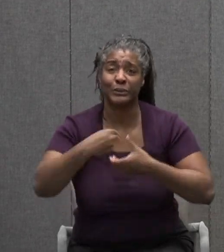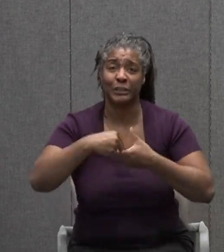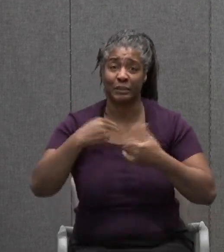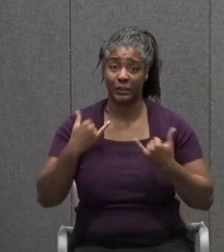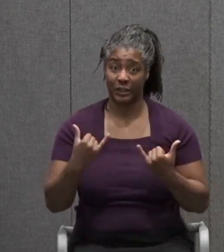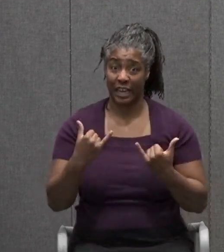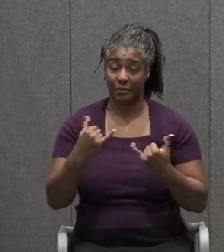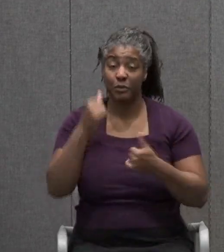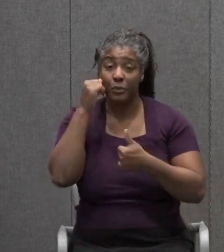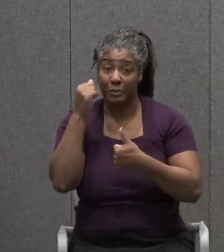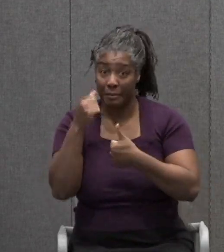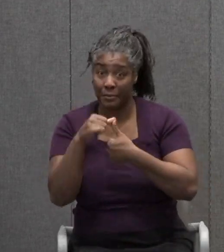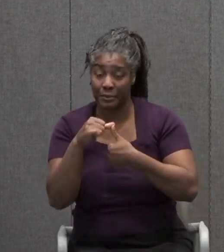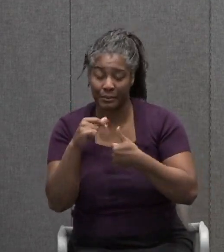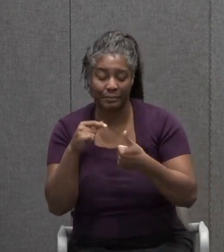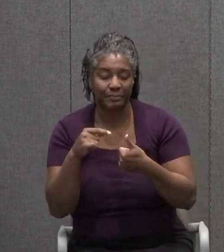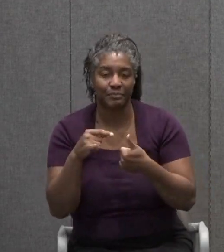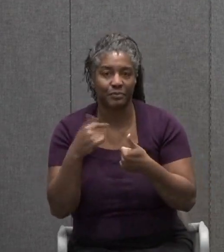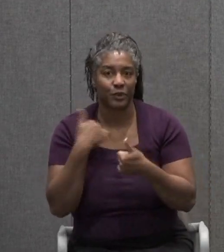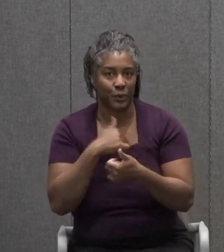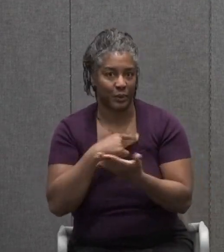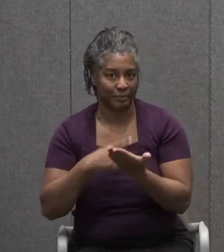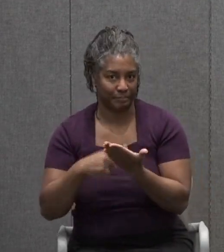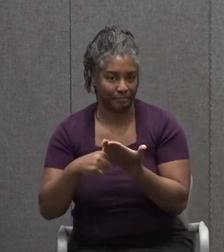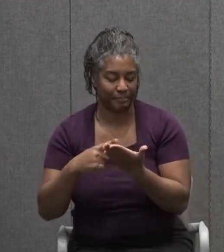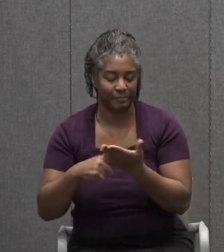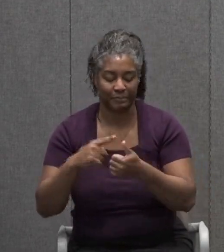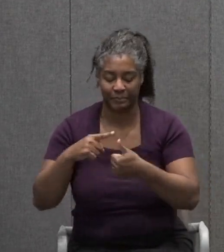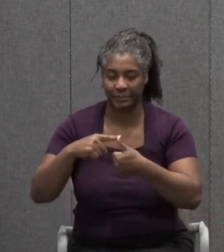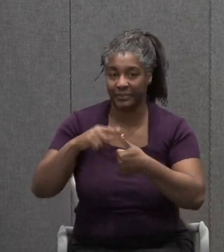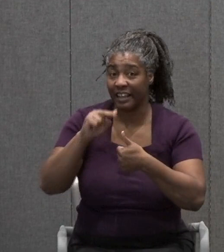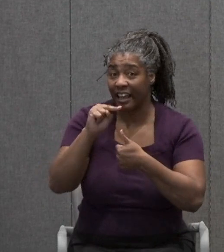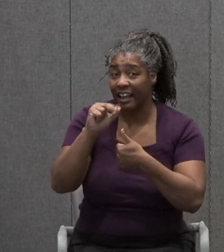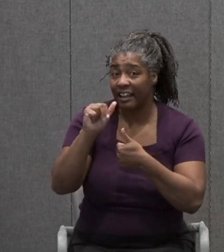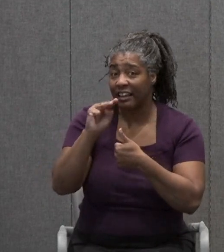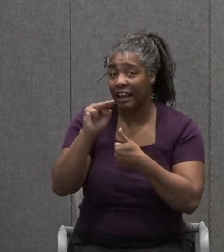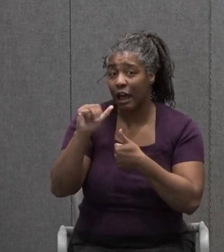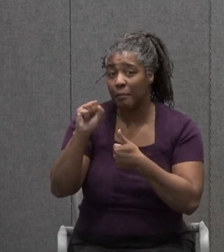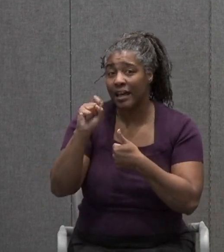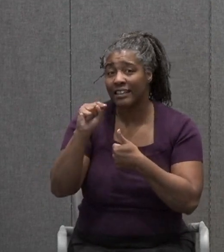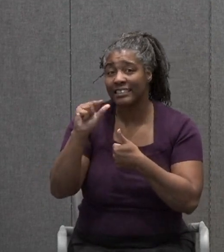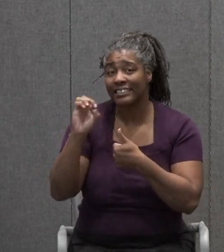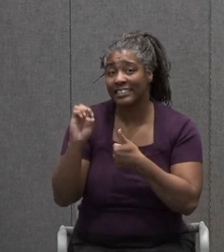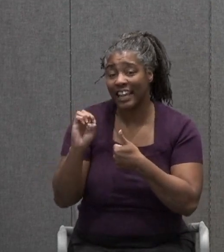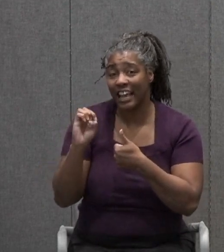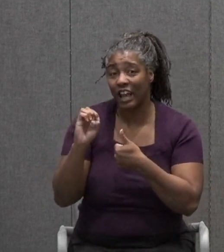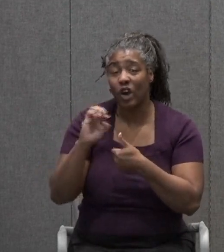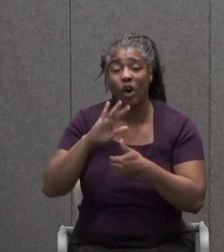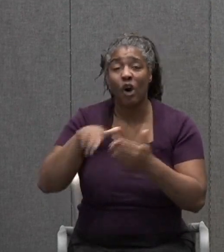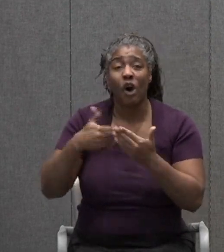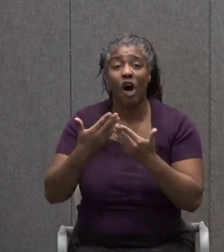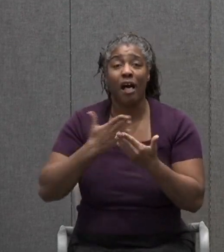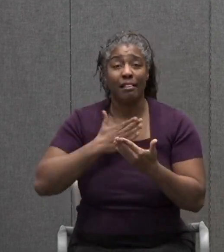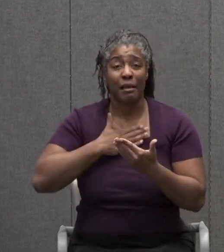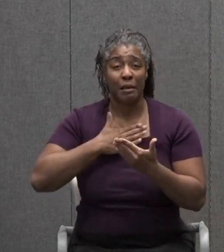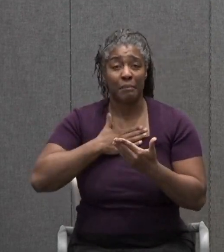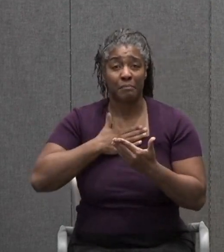We talked about what namaste means it means that all the good in me sees all the good in you.